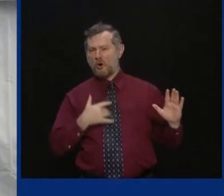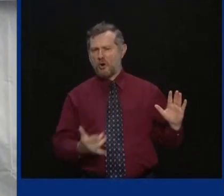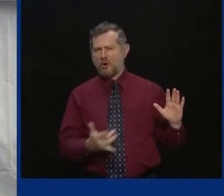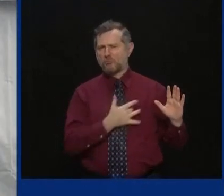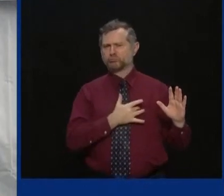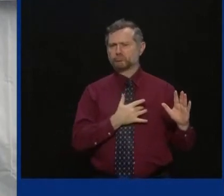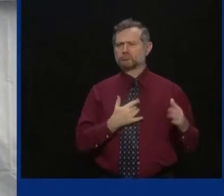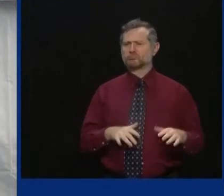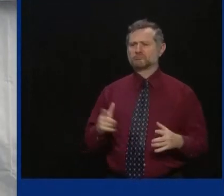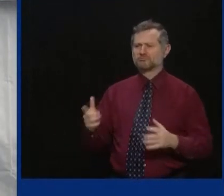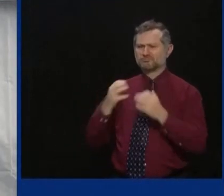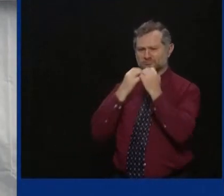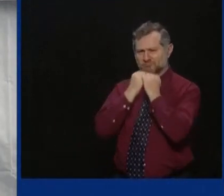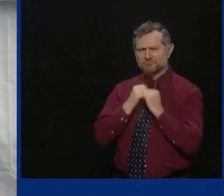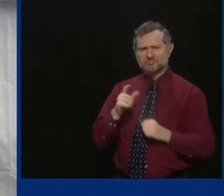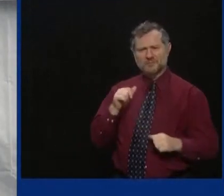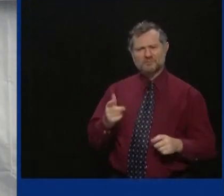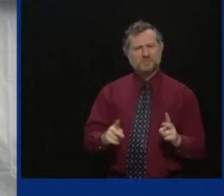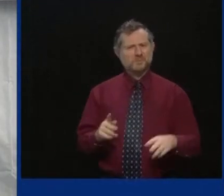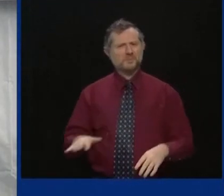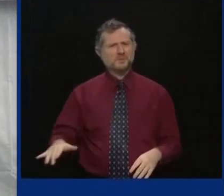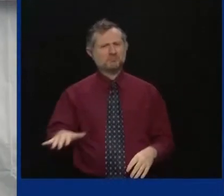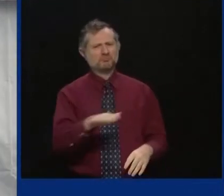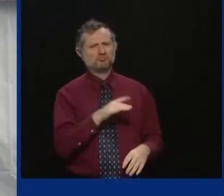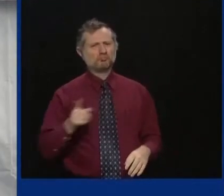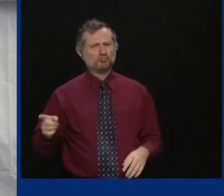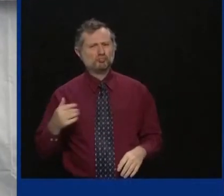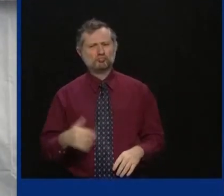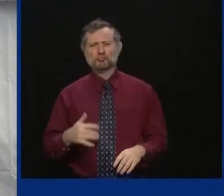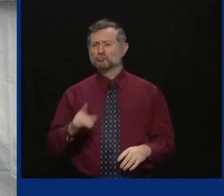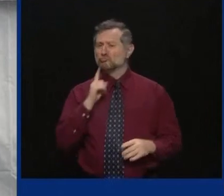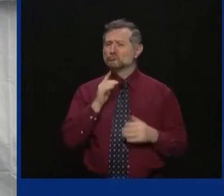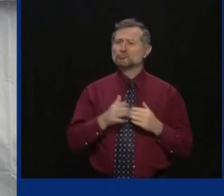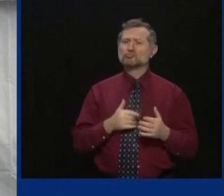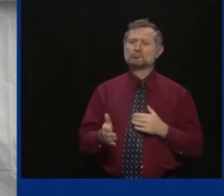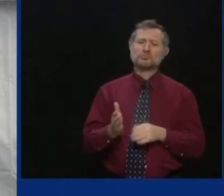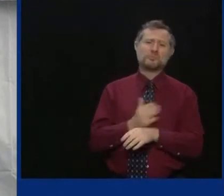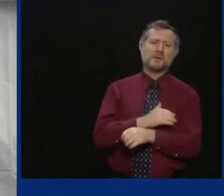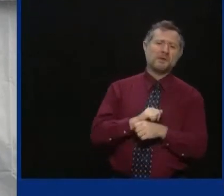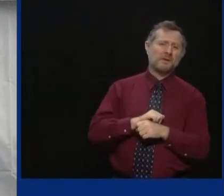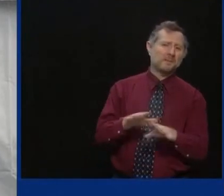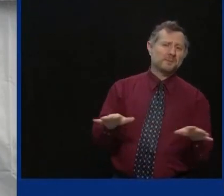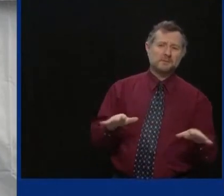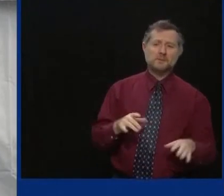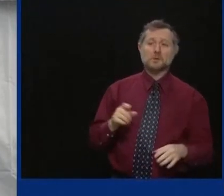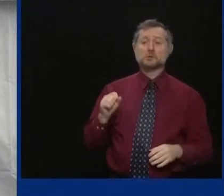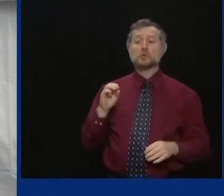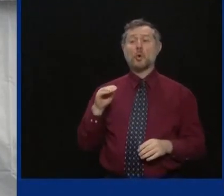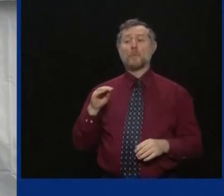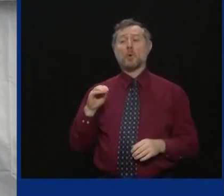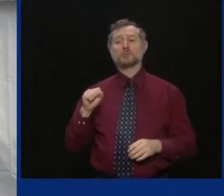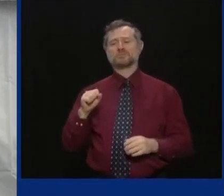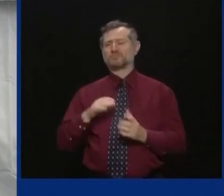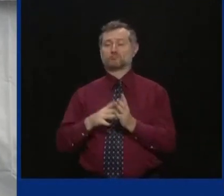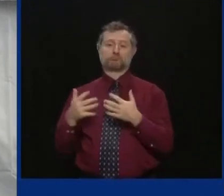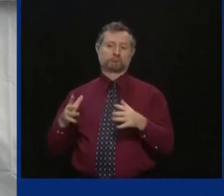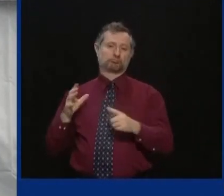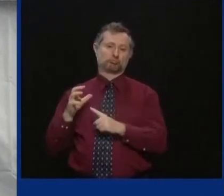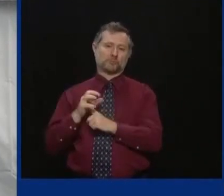I'VE BEEN TO MORE FACILITIES THAN PROBABLY ANYBODY AND I'M